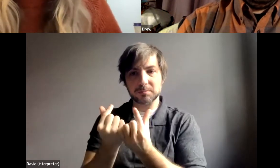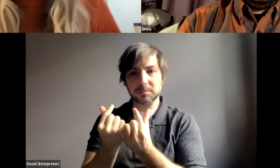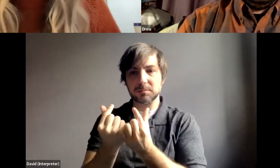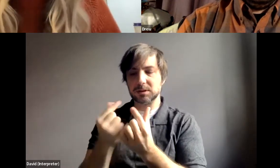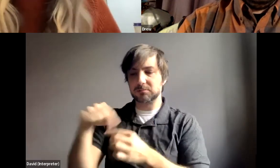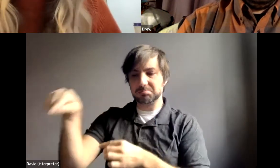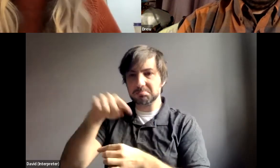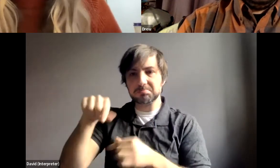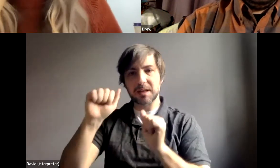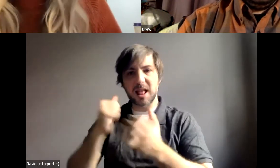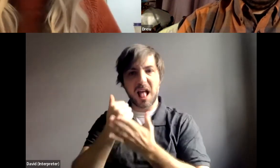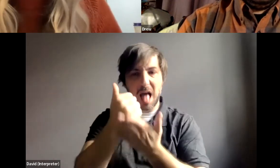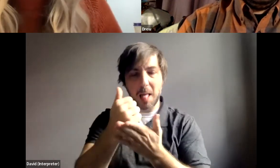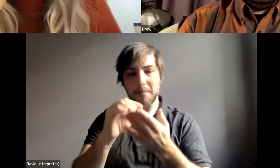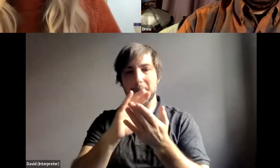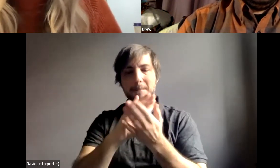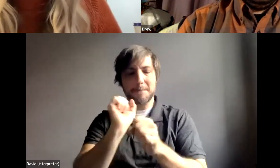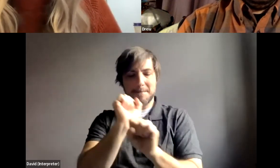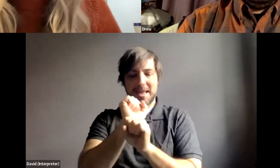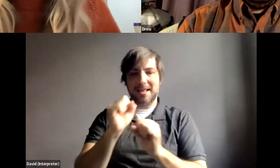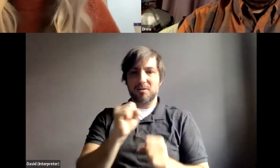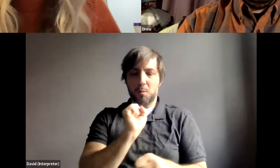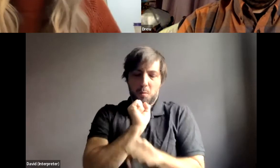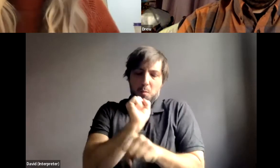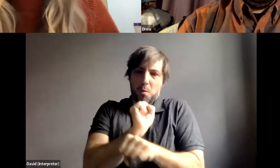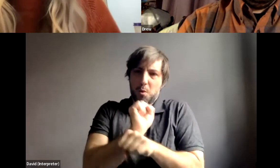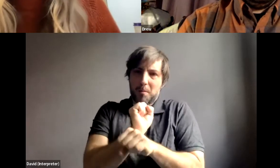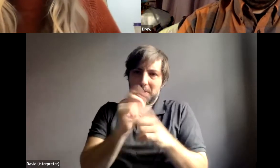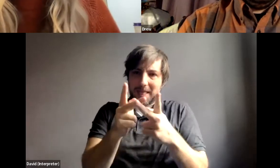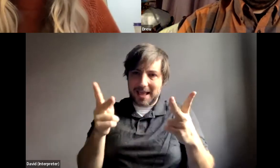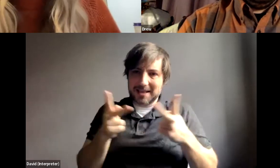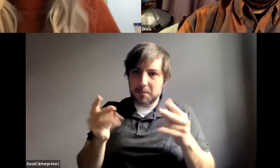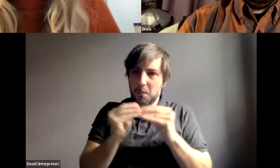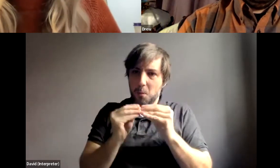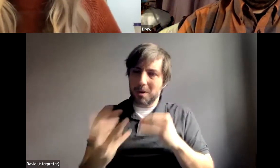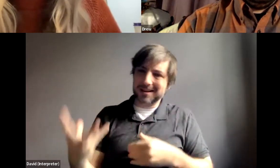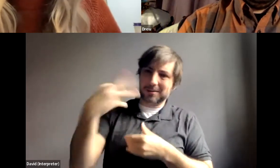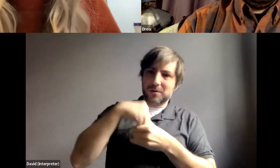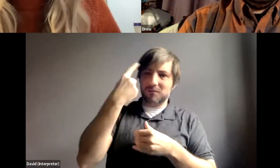staff. Groups we have launched women in the workplace group. LGBTQ